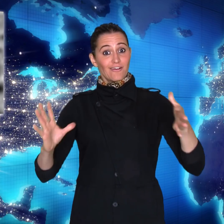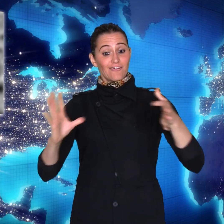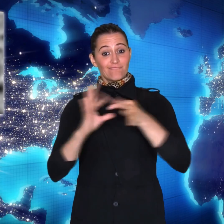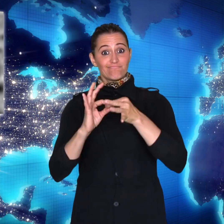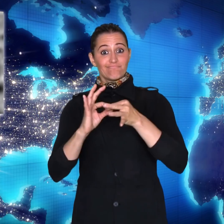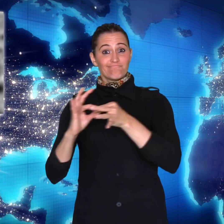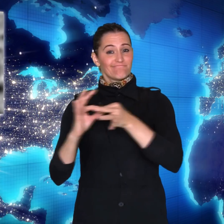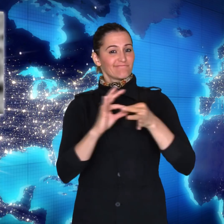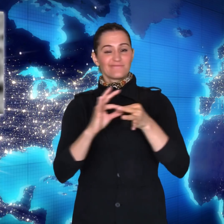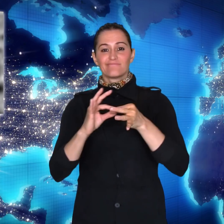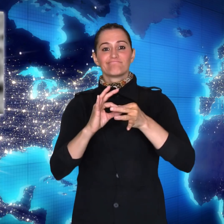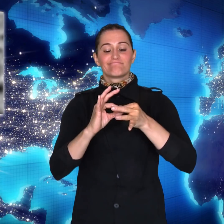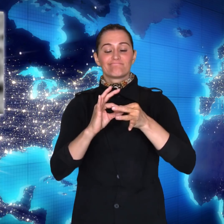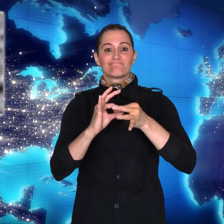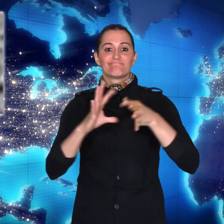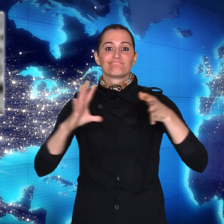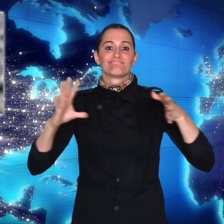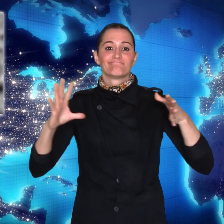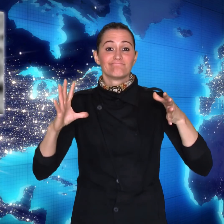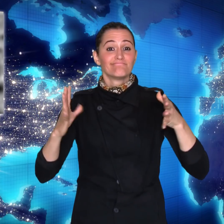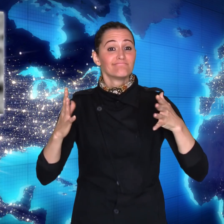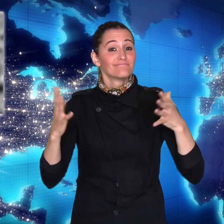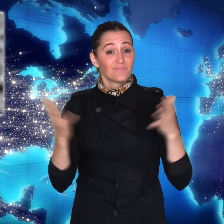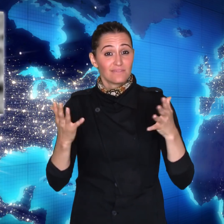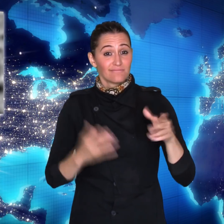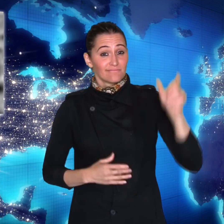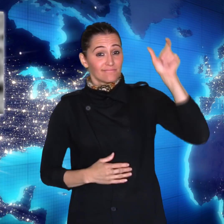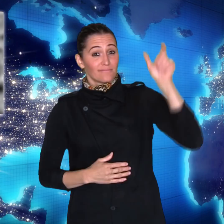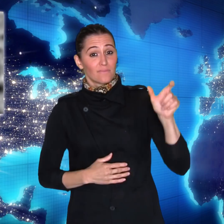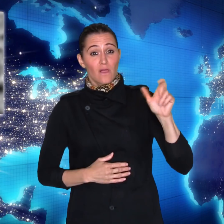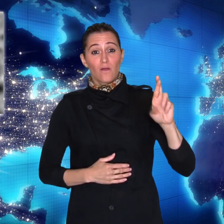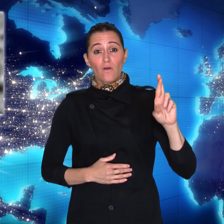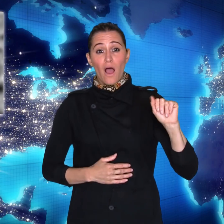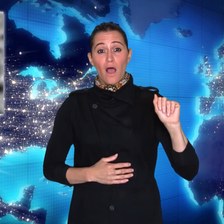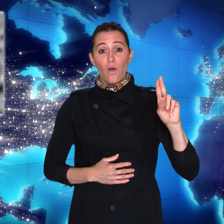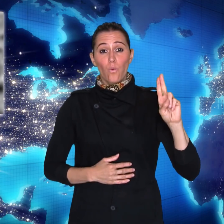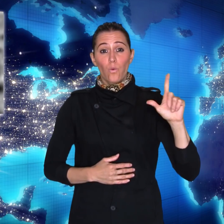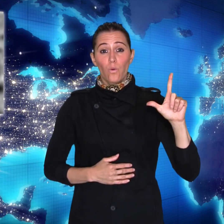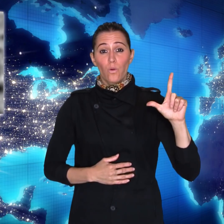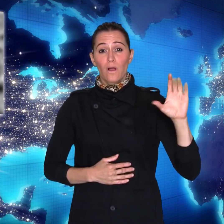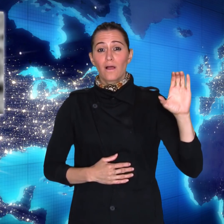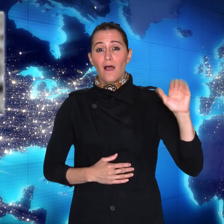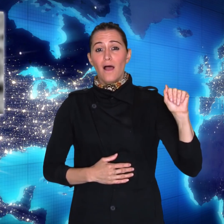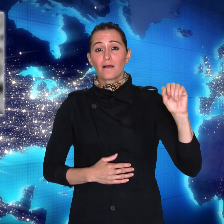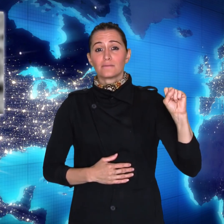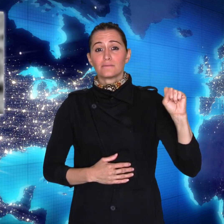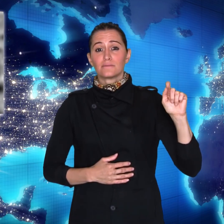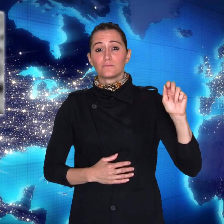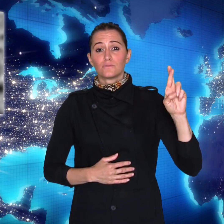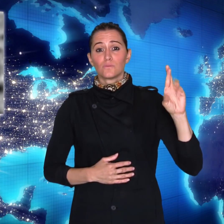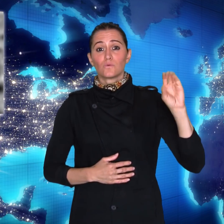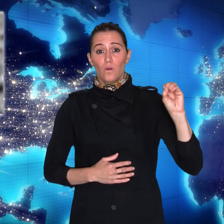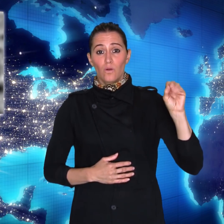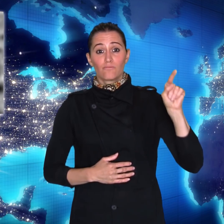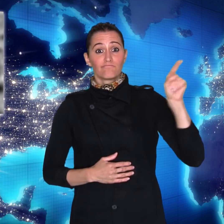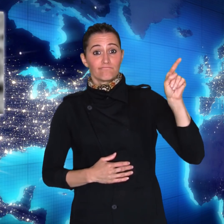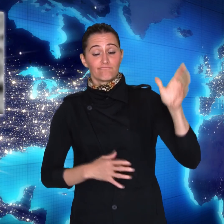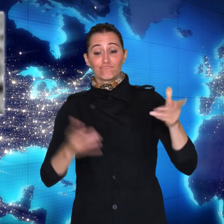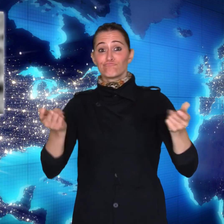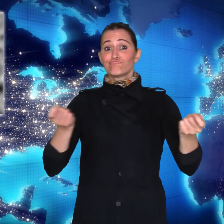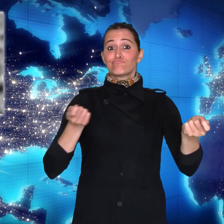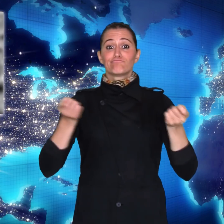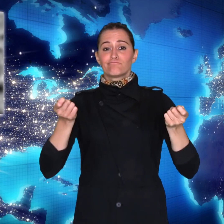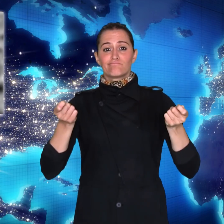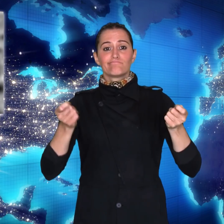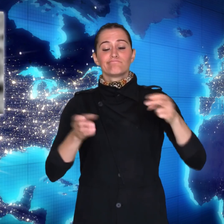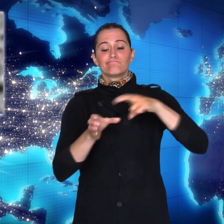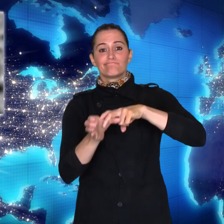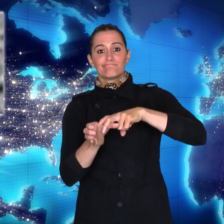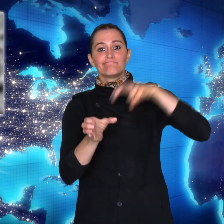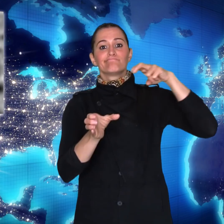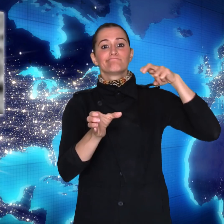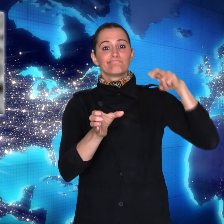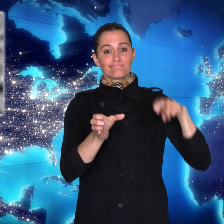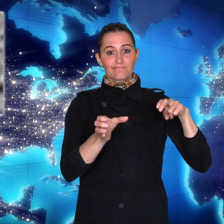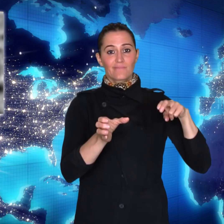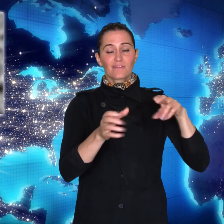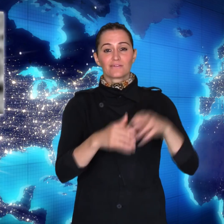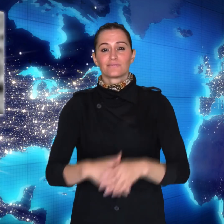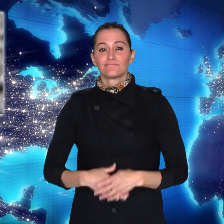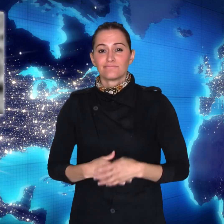Castro Stepped Down